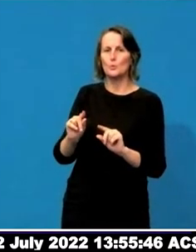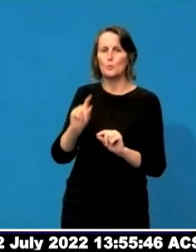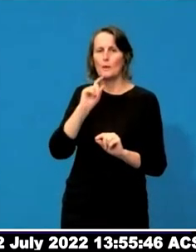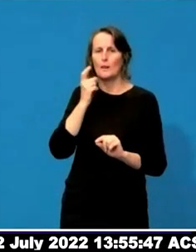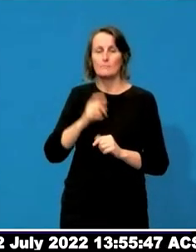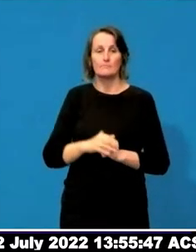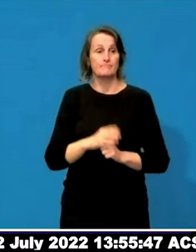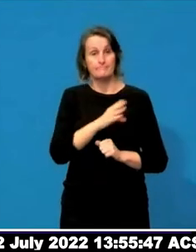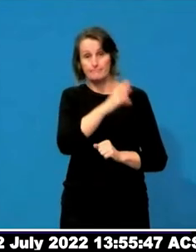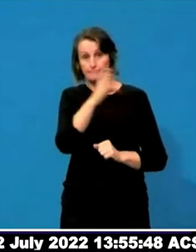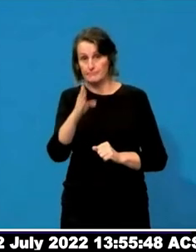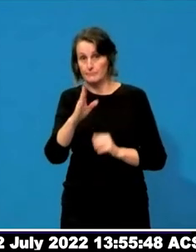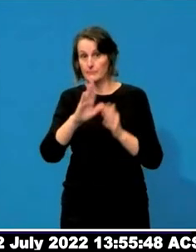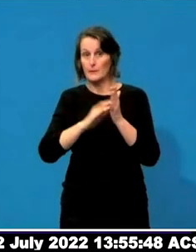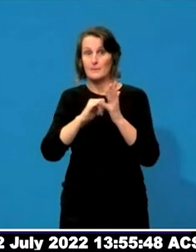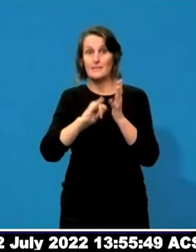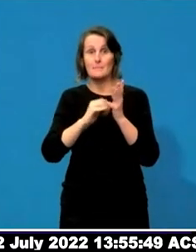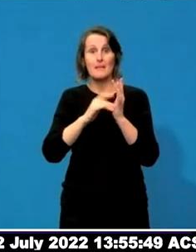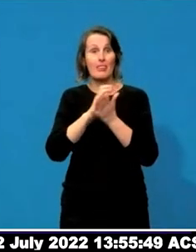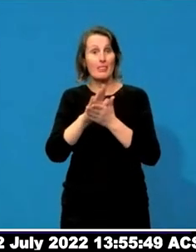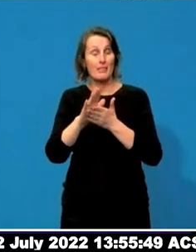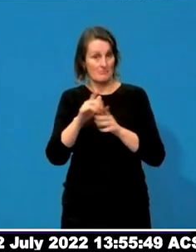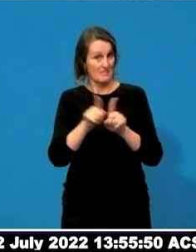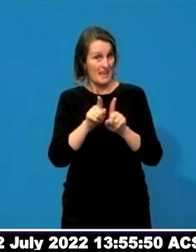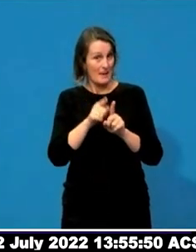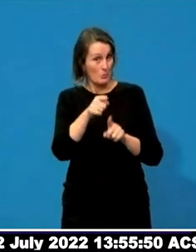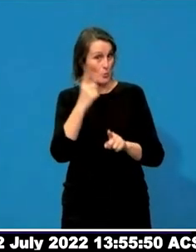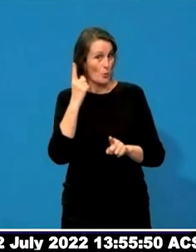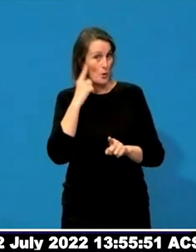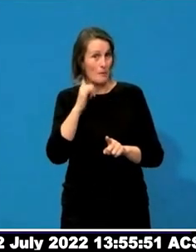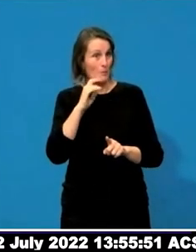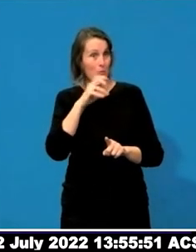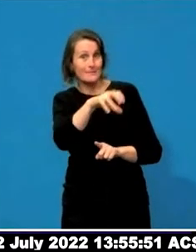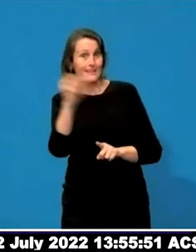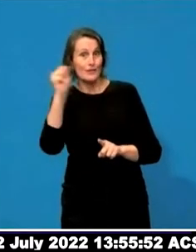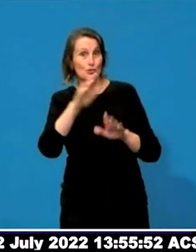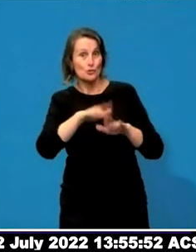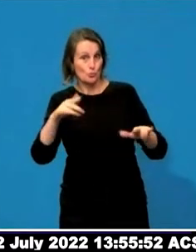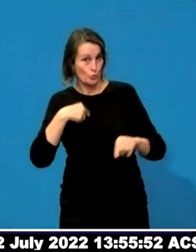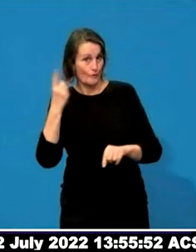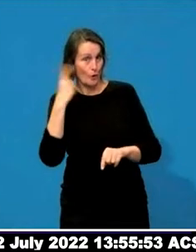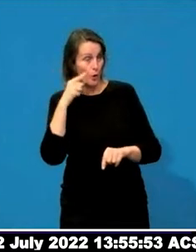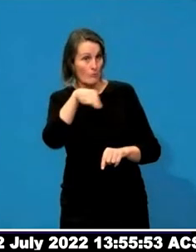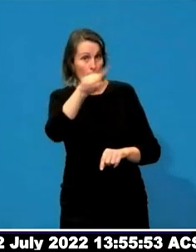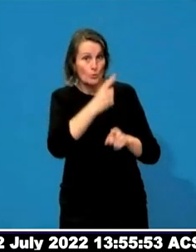that people are worried about kids being taken away? Yeah. MS McMAHON: You've heard that from people in relation to the -